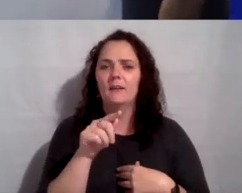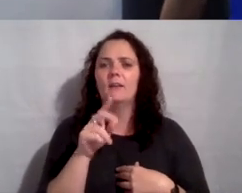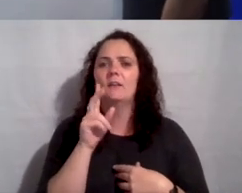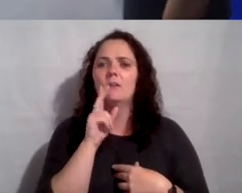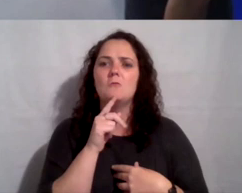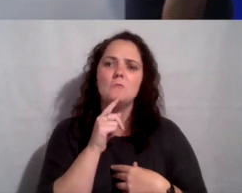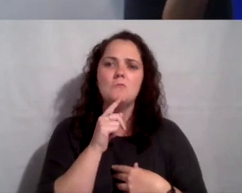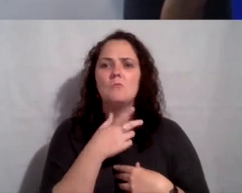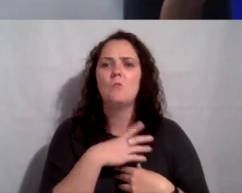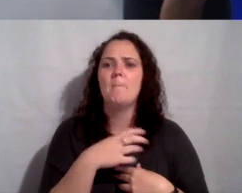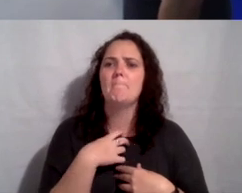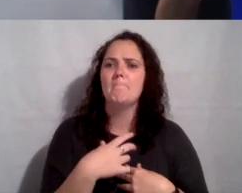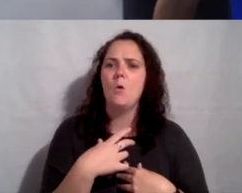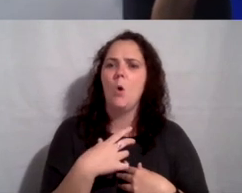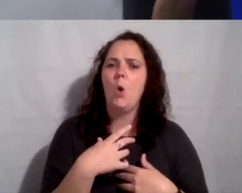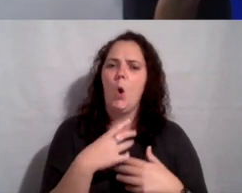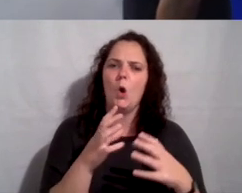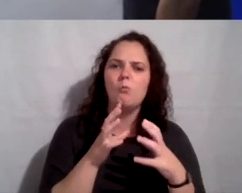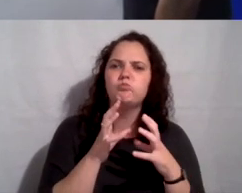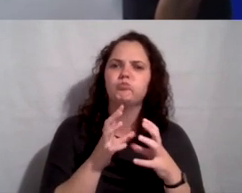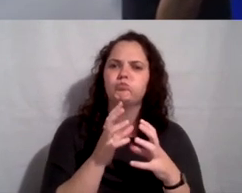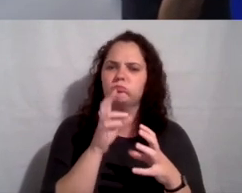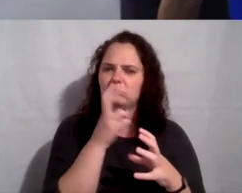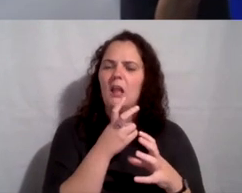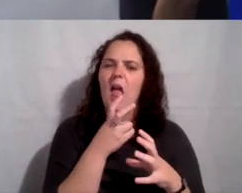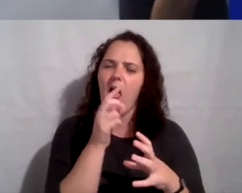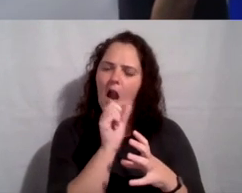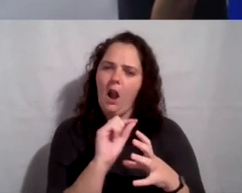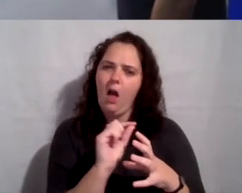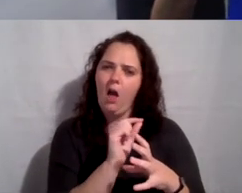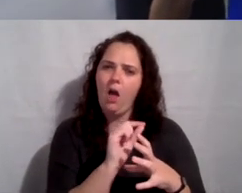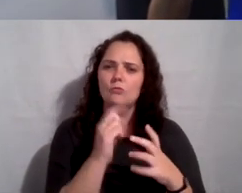gonna even bring a heavier line in there to really amplify that coming